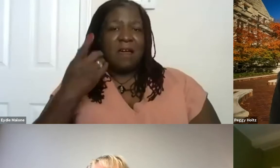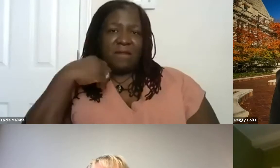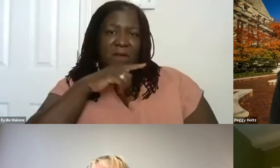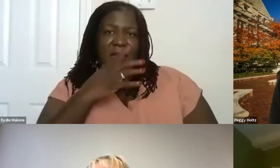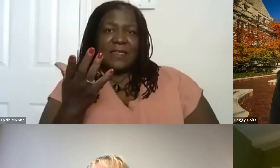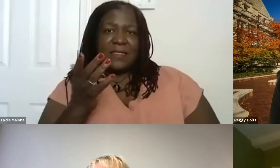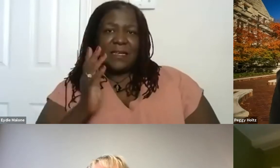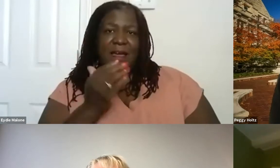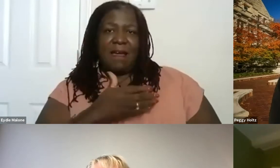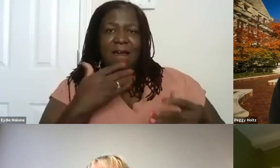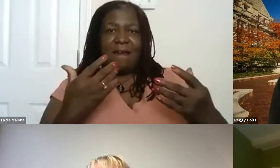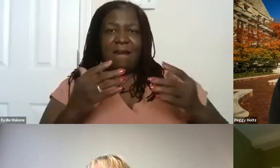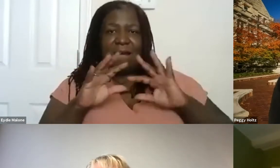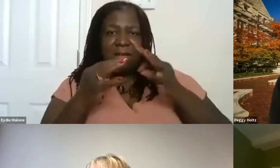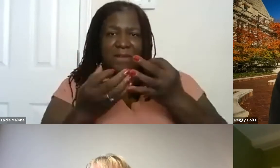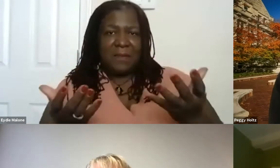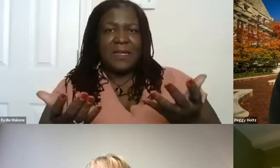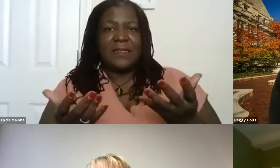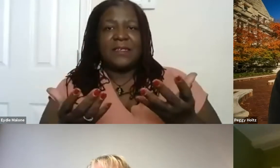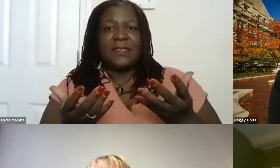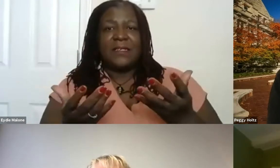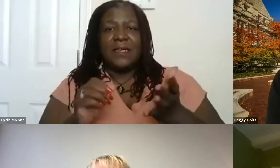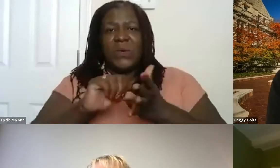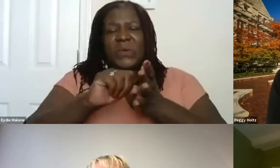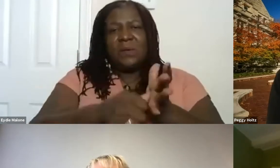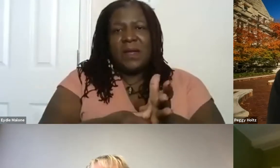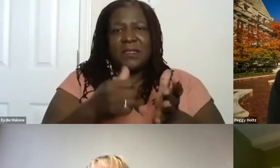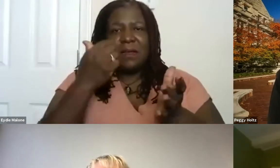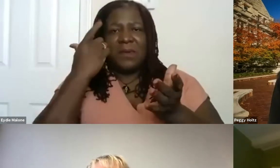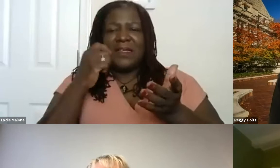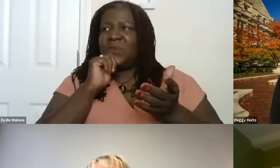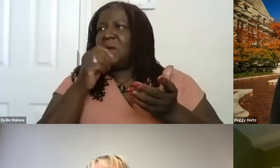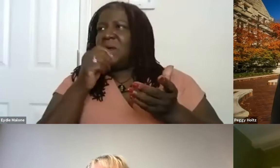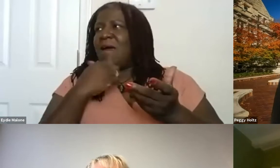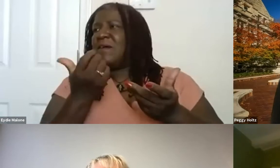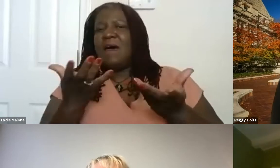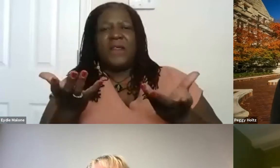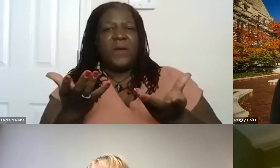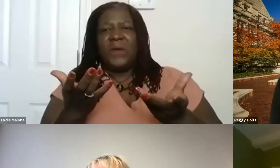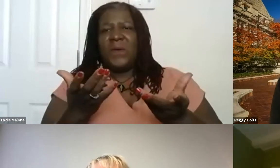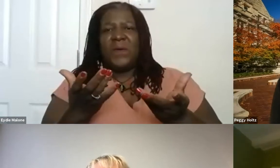works for us because we don't have any immune compromised issues that we're aware of at